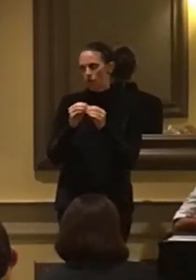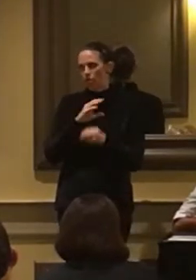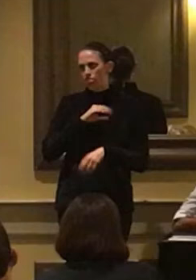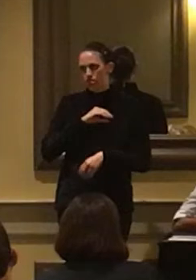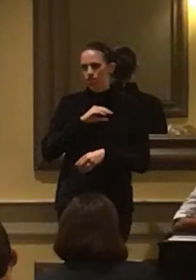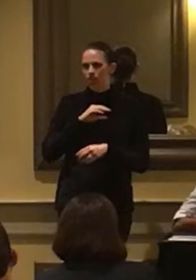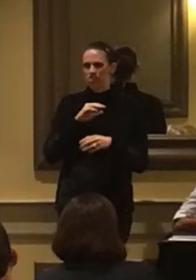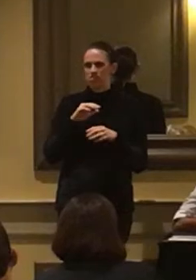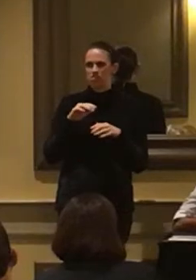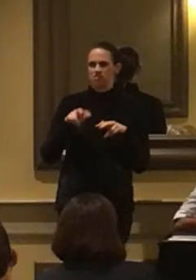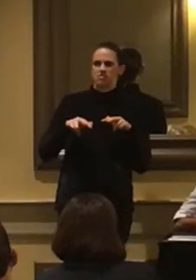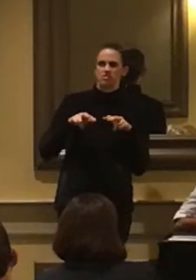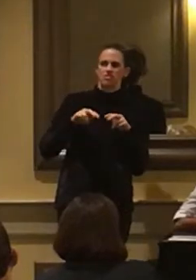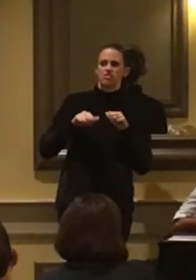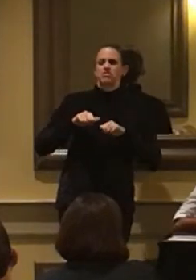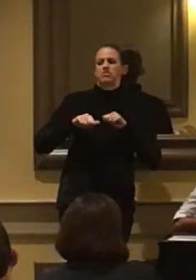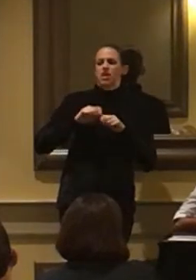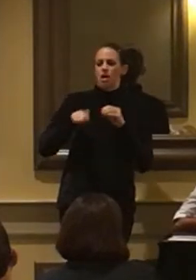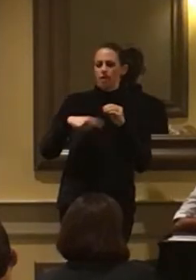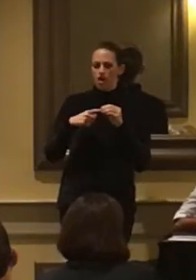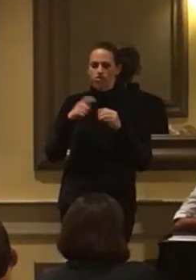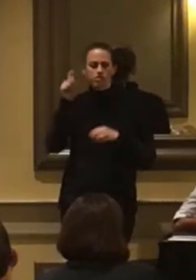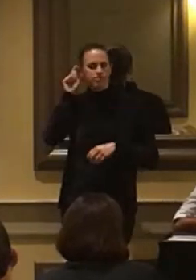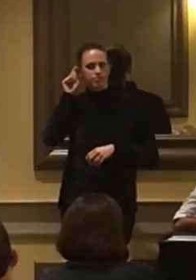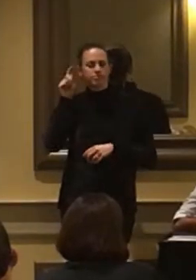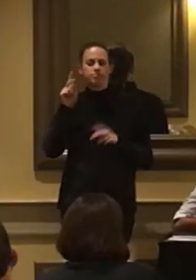I noticed that people kind of just refer to me as the hearing-aid girl